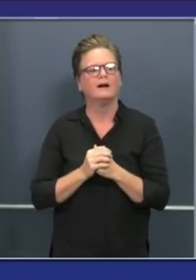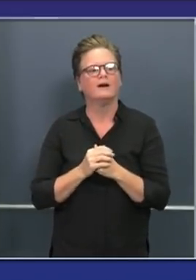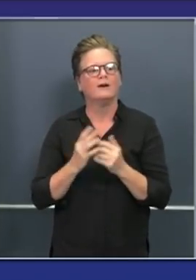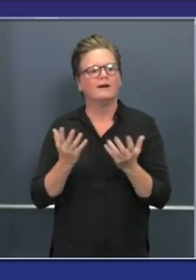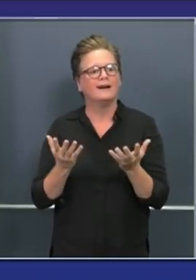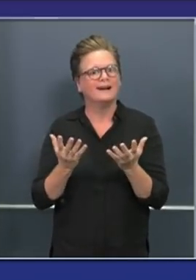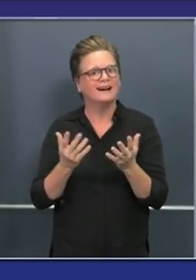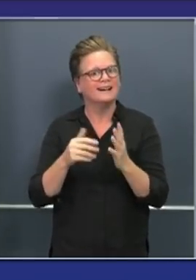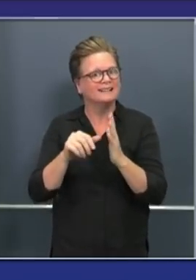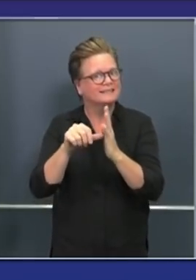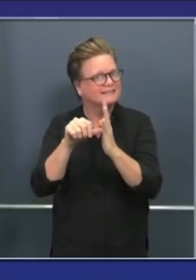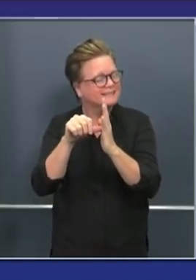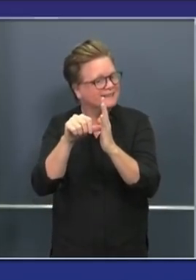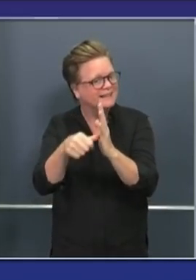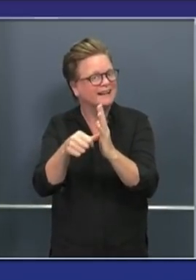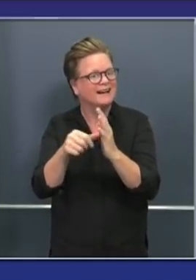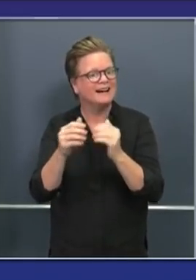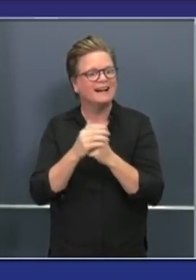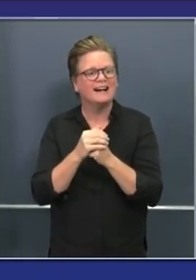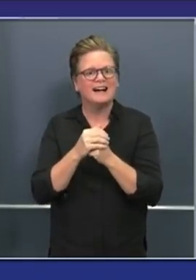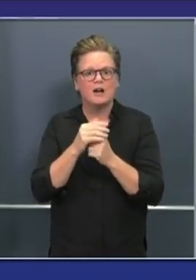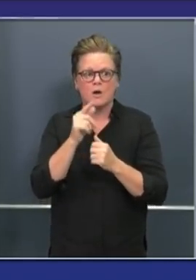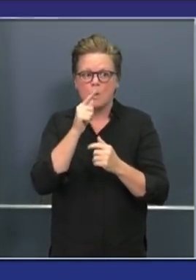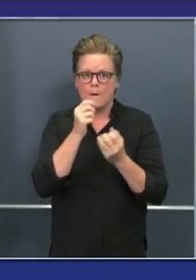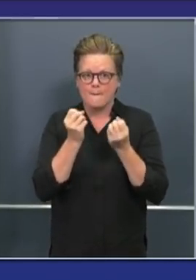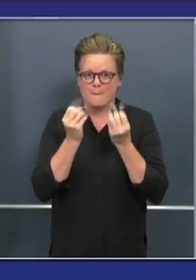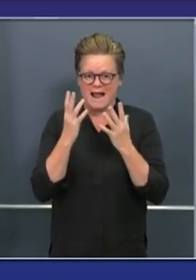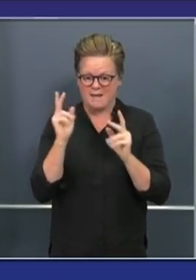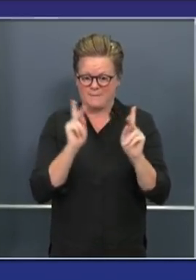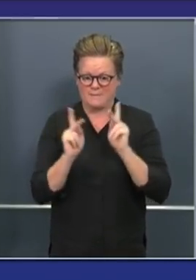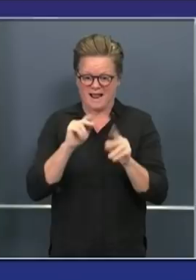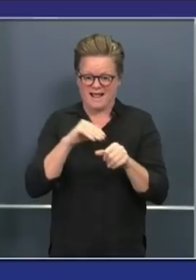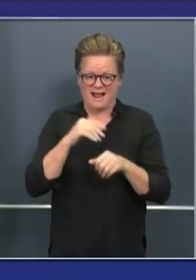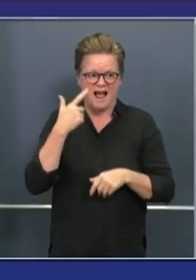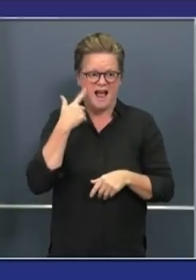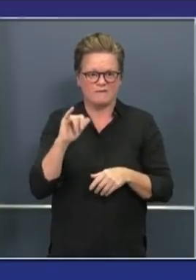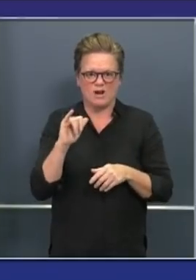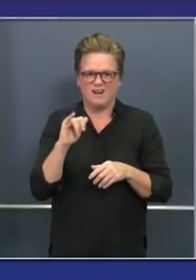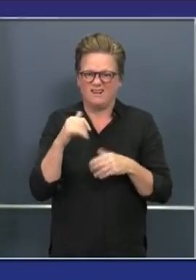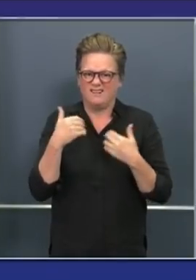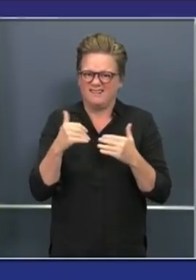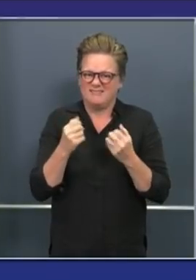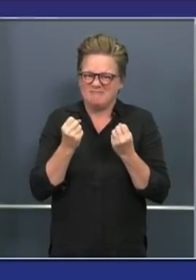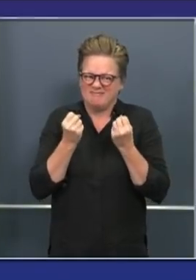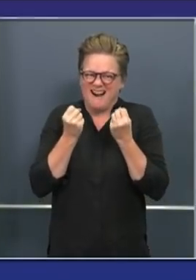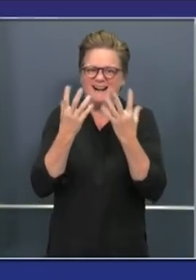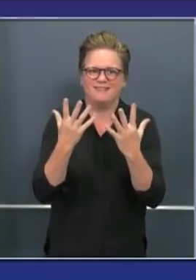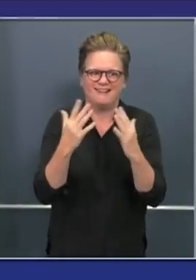LARGEST STATE IN OUR NATION, 40 MILLION RESIDENTS STRONG, REPRESENTS THE POPULATION OF 21 STATES.